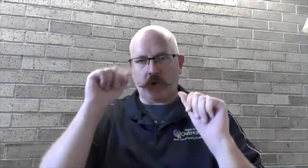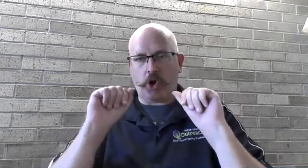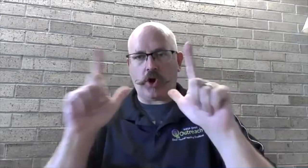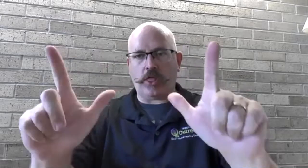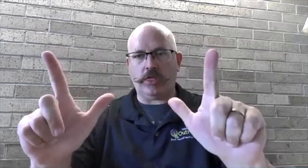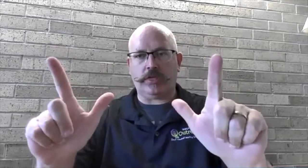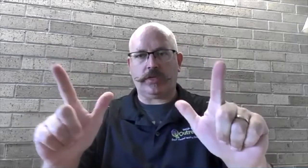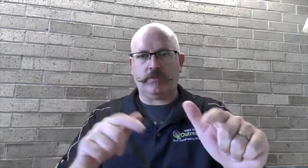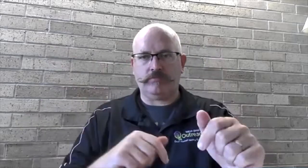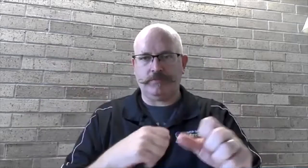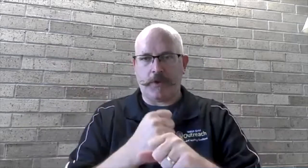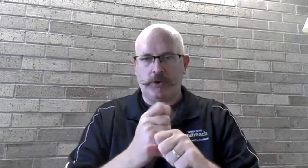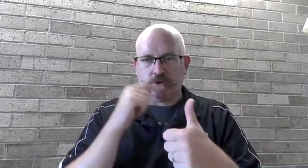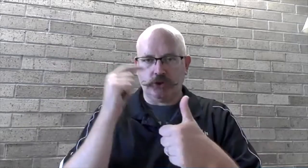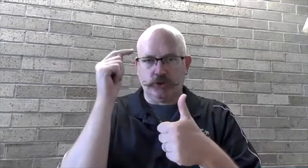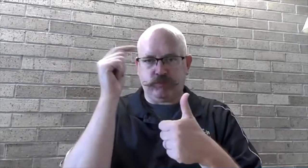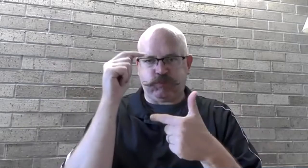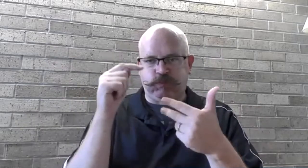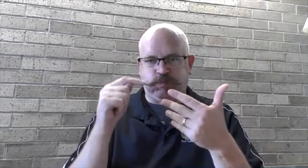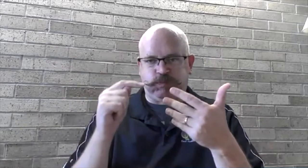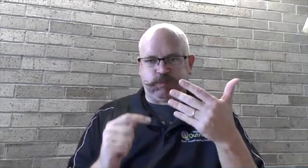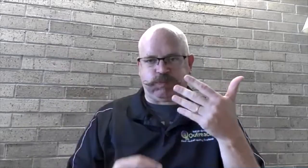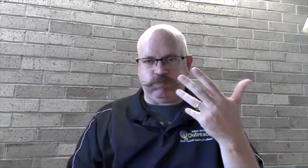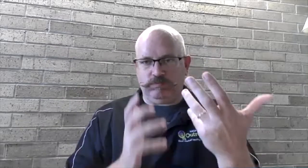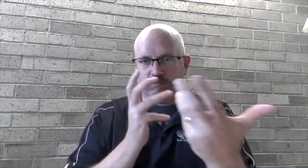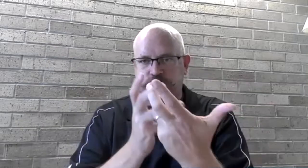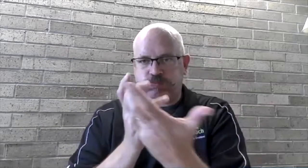(Scott) A one fit for all thought but you have to think about